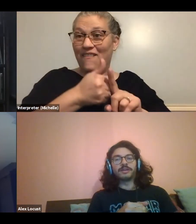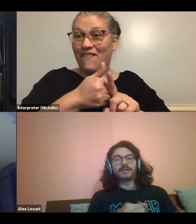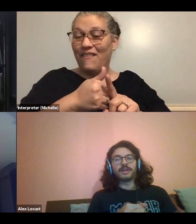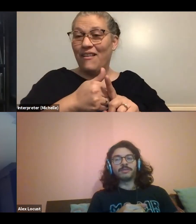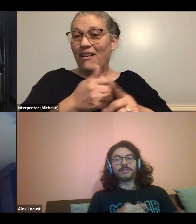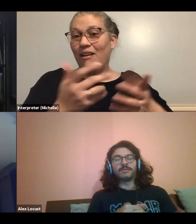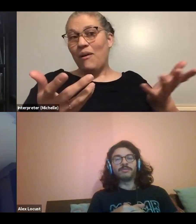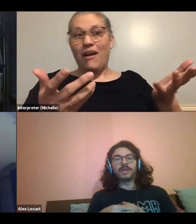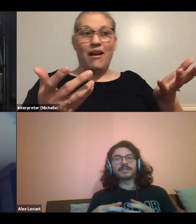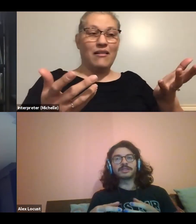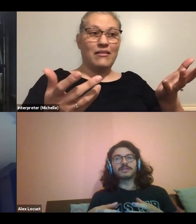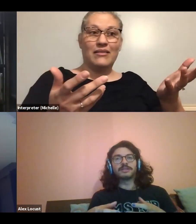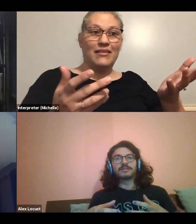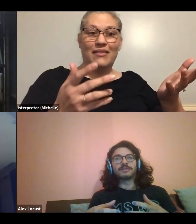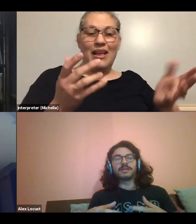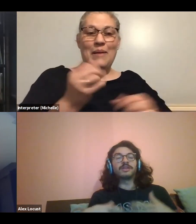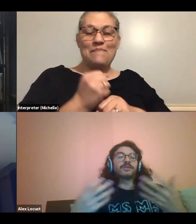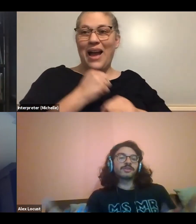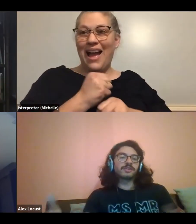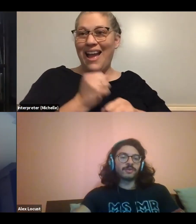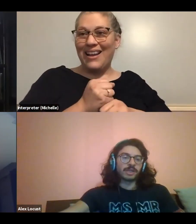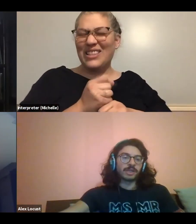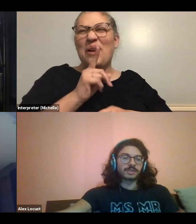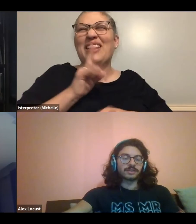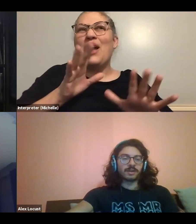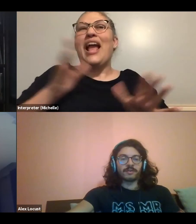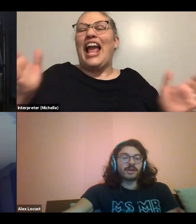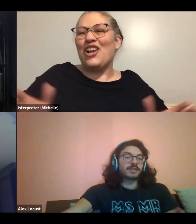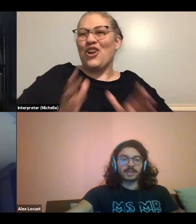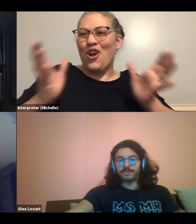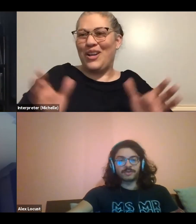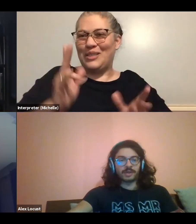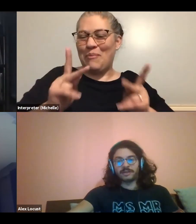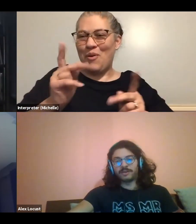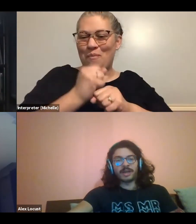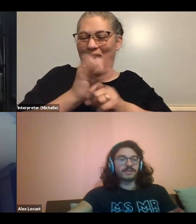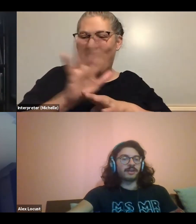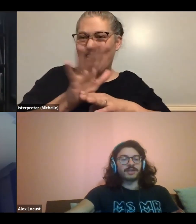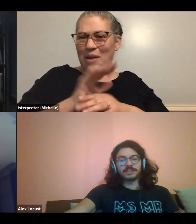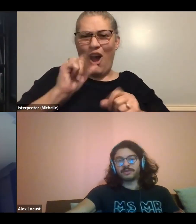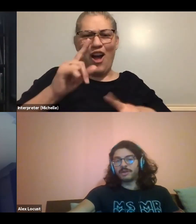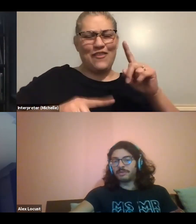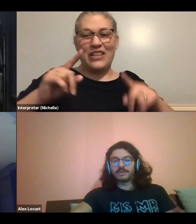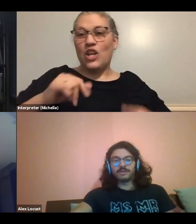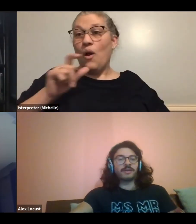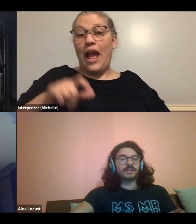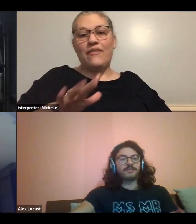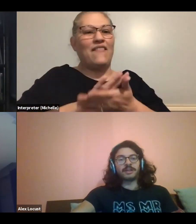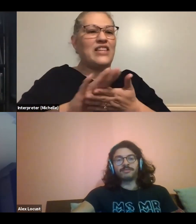Alex Locust: Poignant, on your iPhone or just a camera like we want to see those stories, because we know that, like financial barriers prevent.